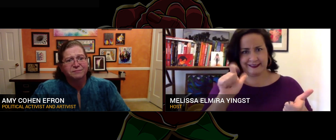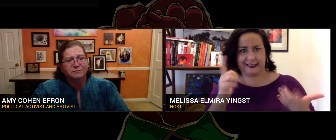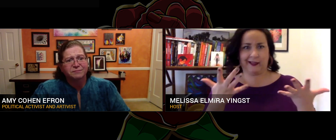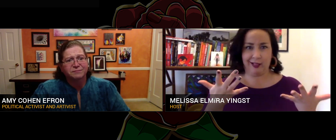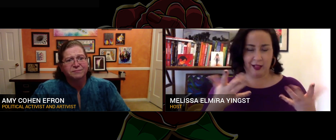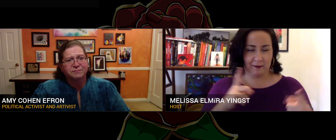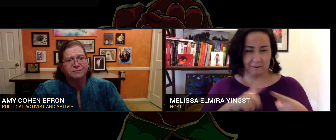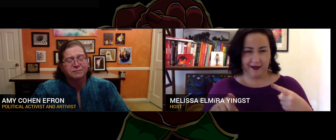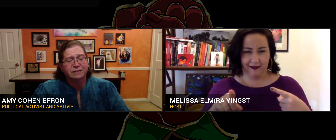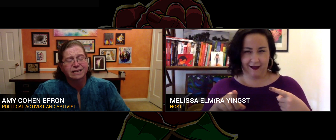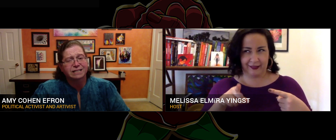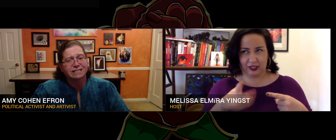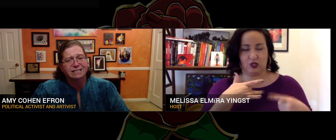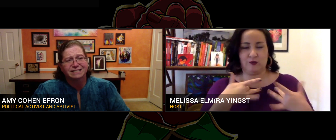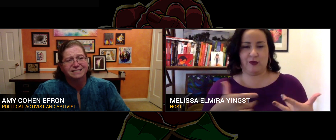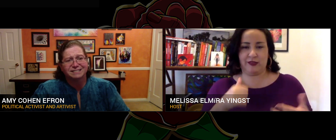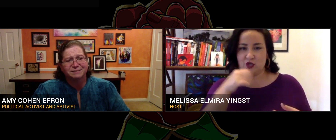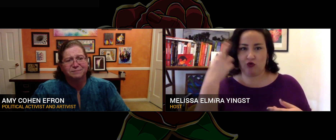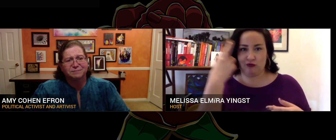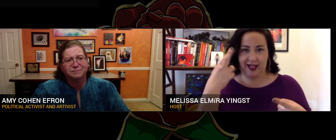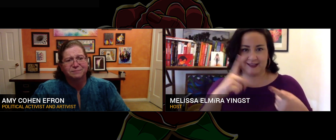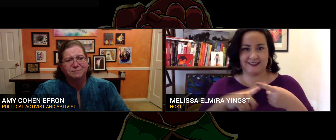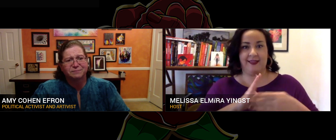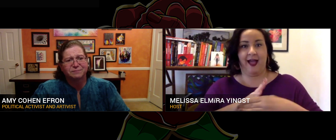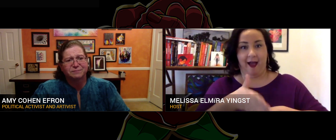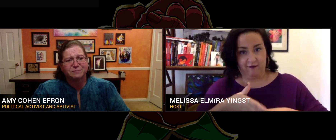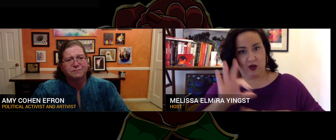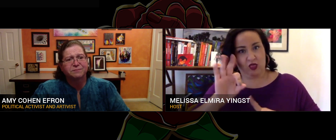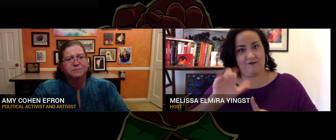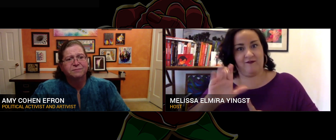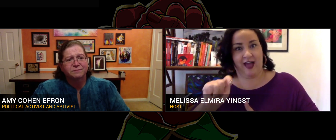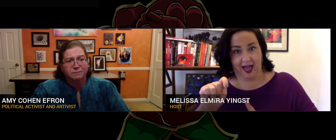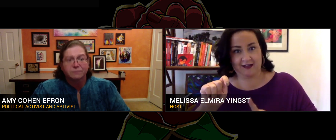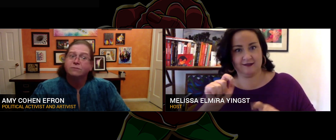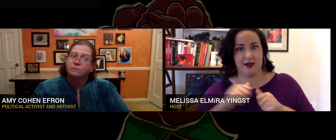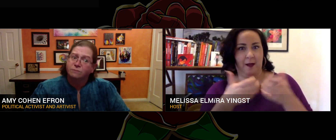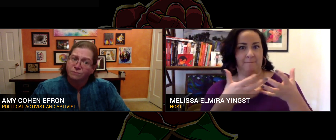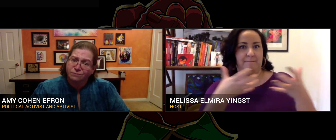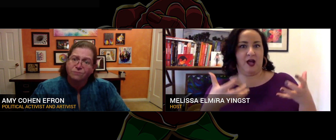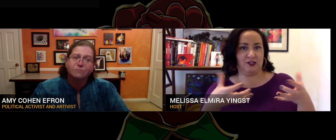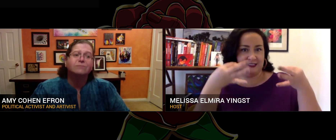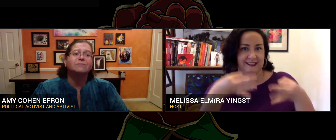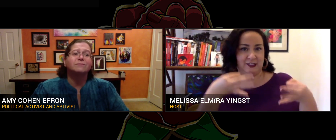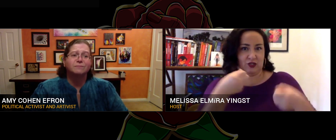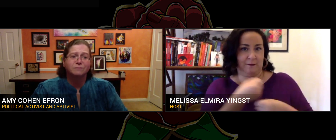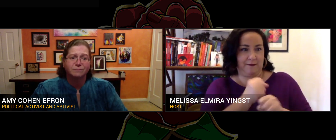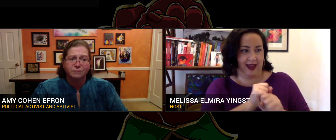like what's the big deal, but they don't usually realize until after the fact how many decisions were being made by